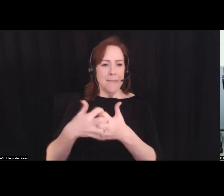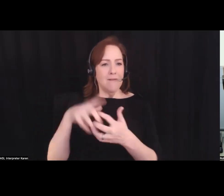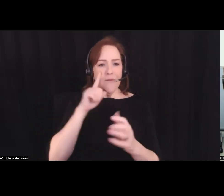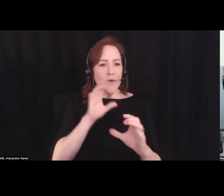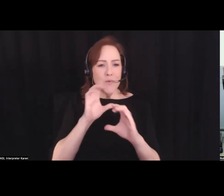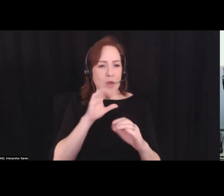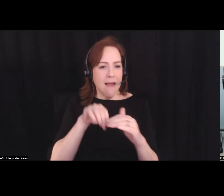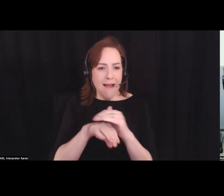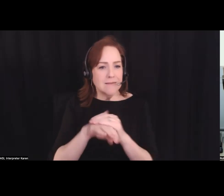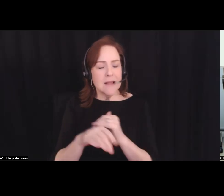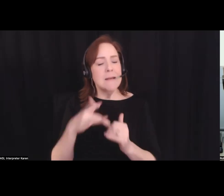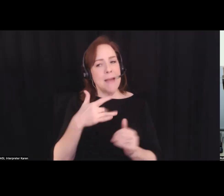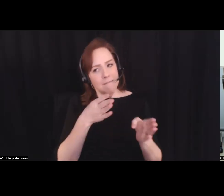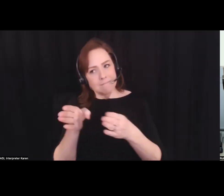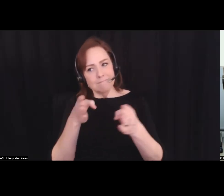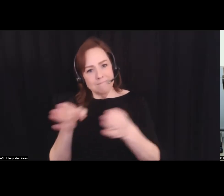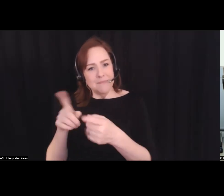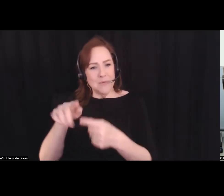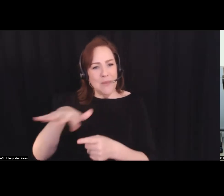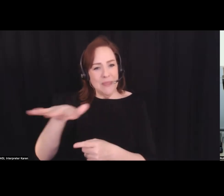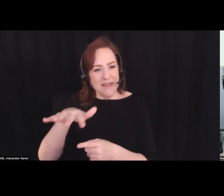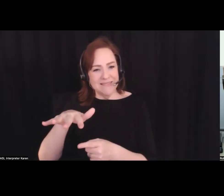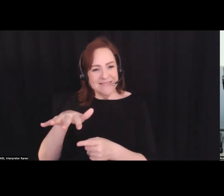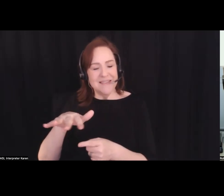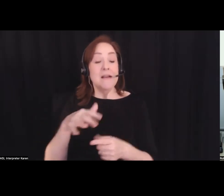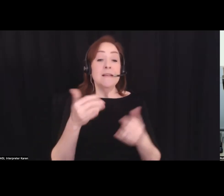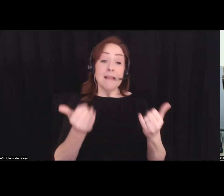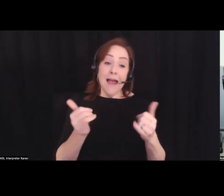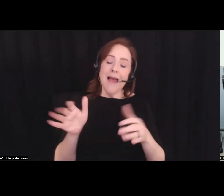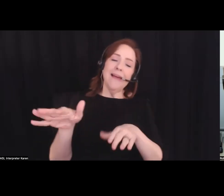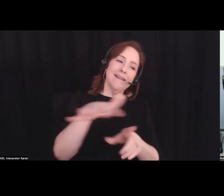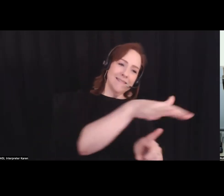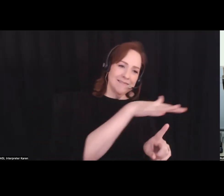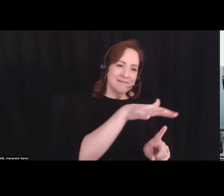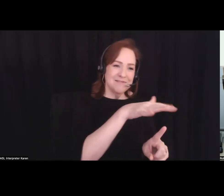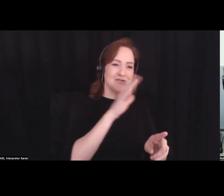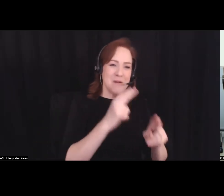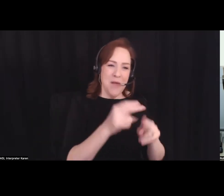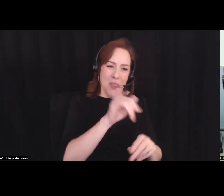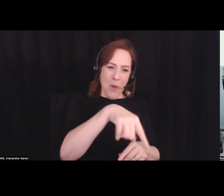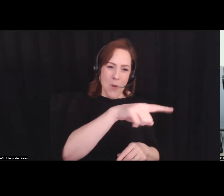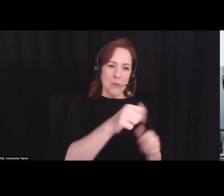access that we're talking about today so what I'm going to talk about I hope that you uh keep that